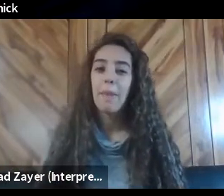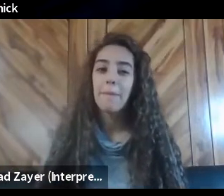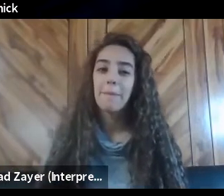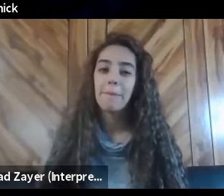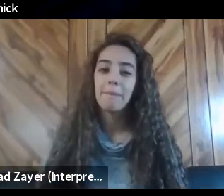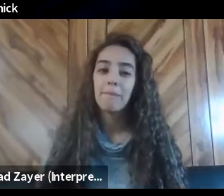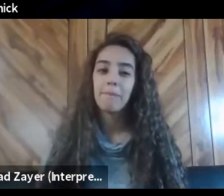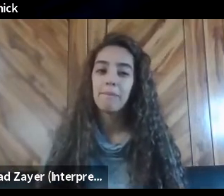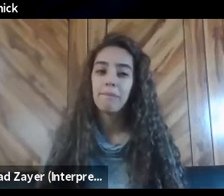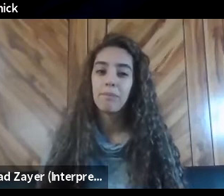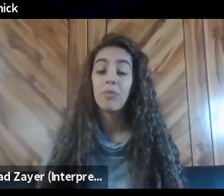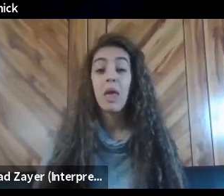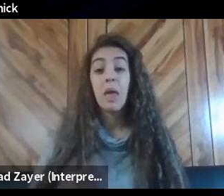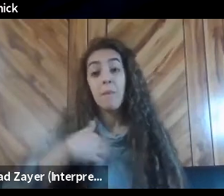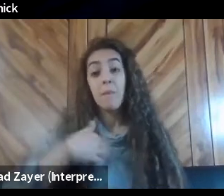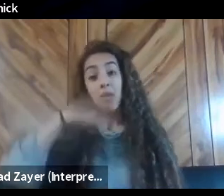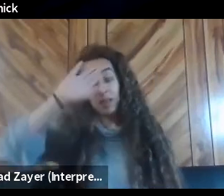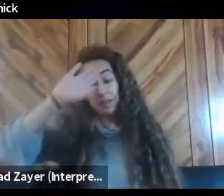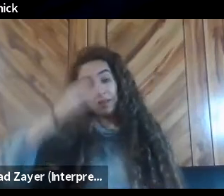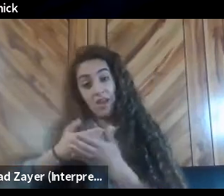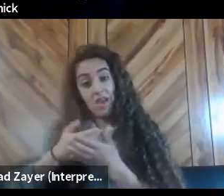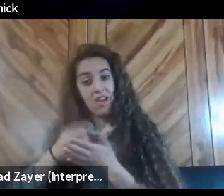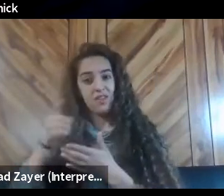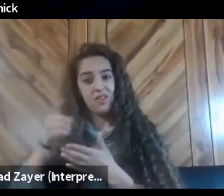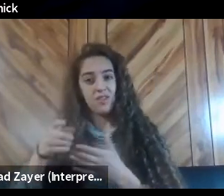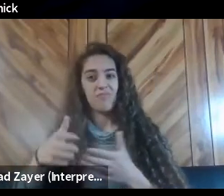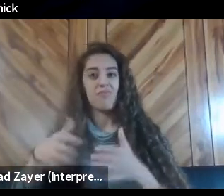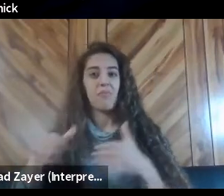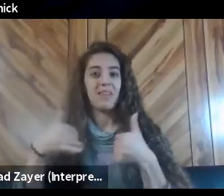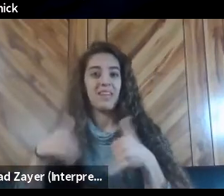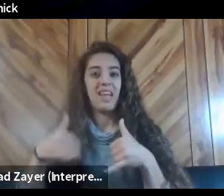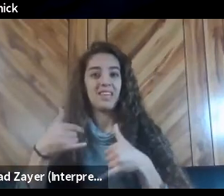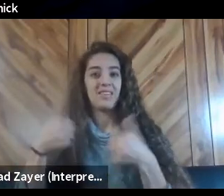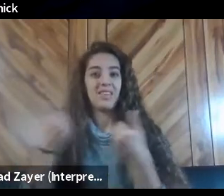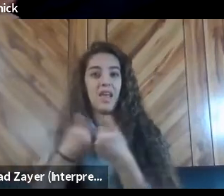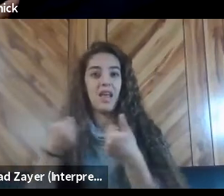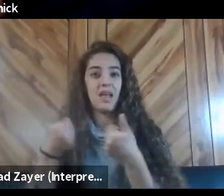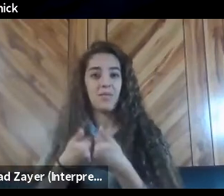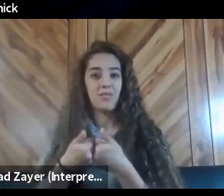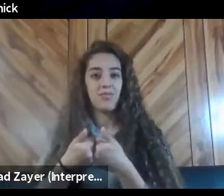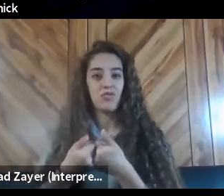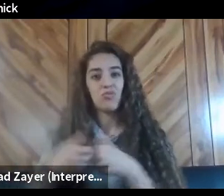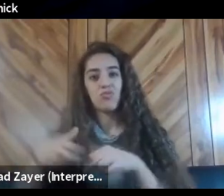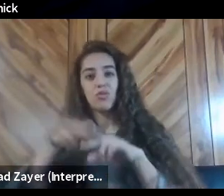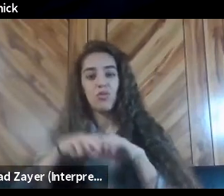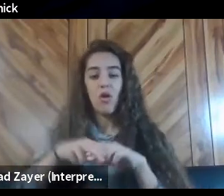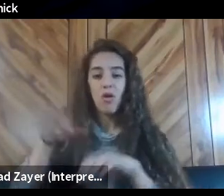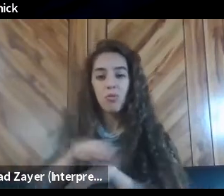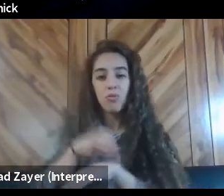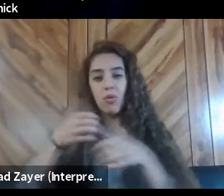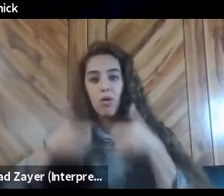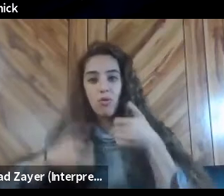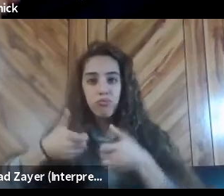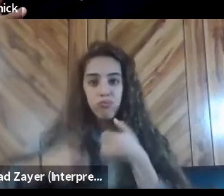son's a gamer, he loves sitting on his computer playing all these video games and all these you know, whatever